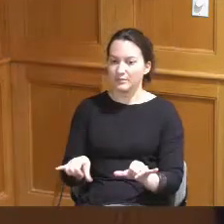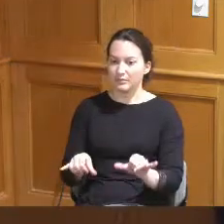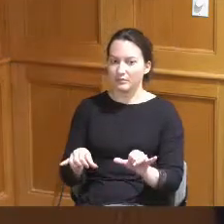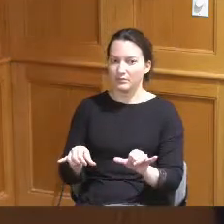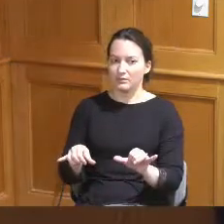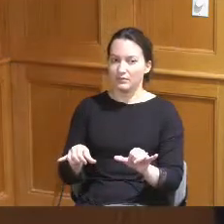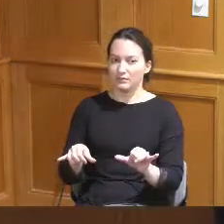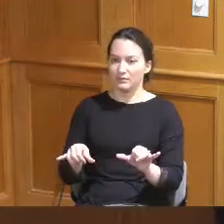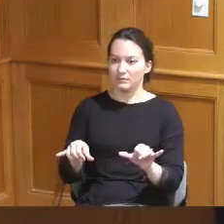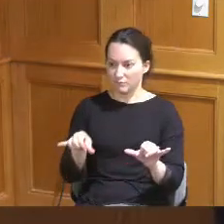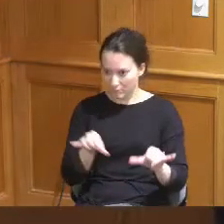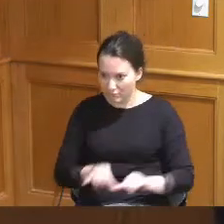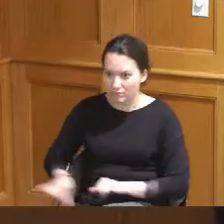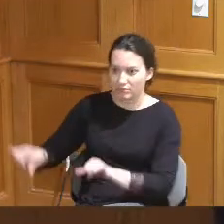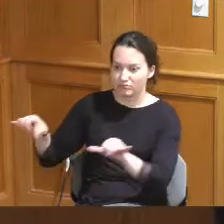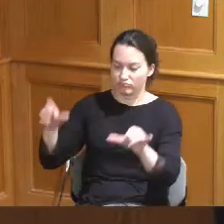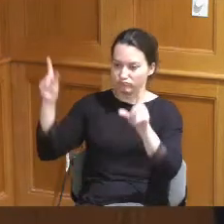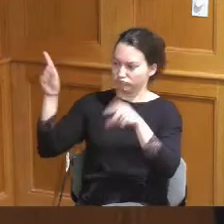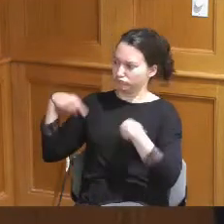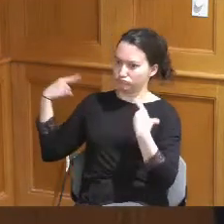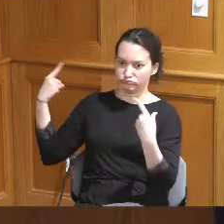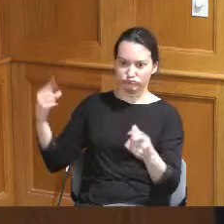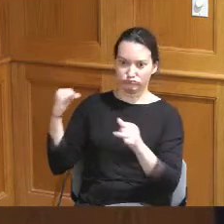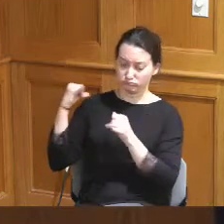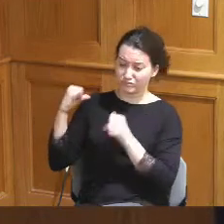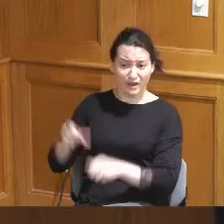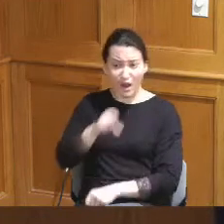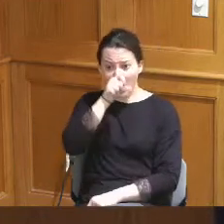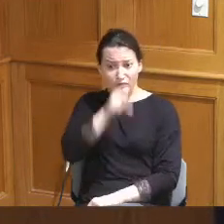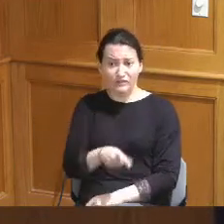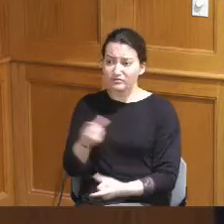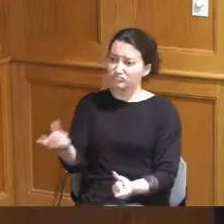standards that we had in in the past because I would love for y'all to come into a PowerPoint